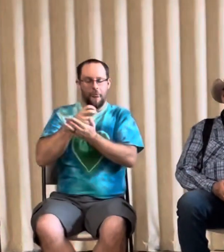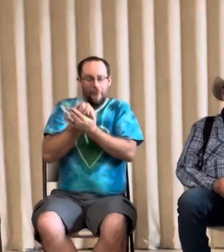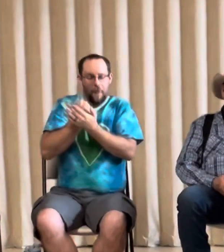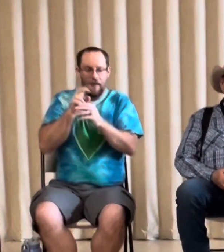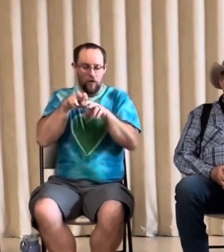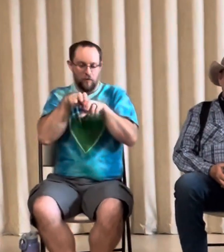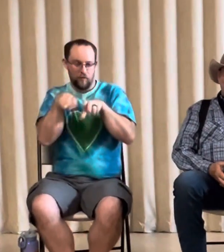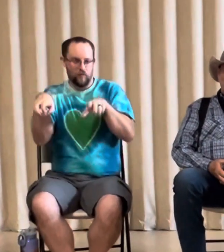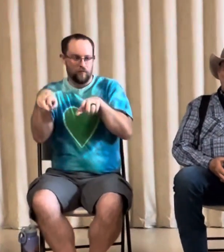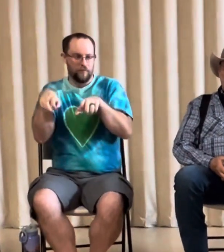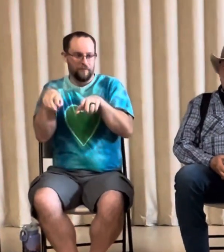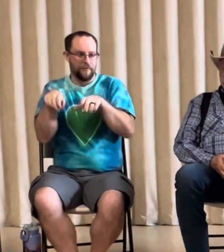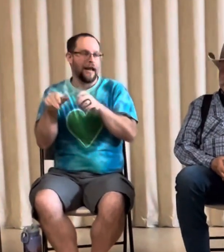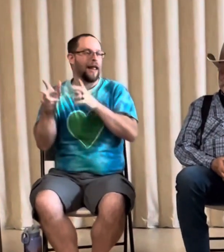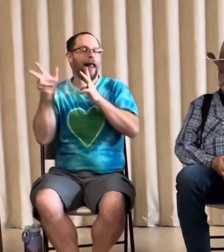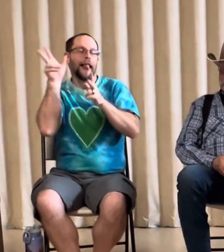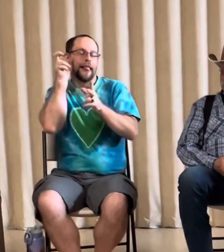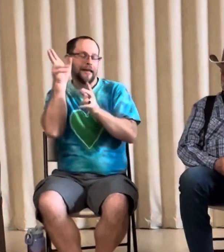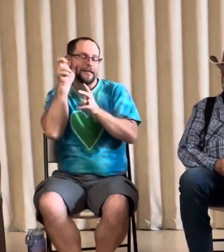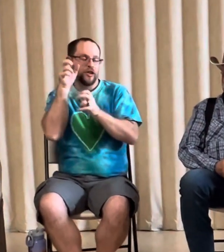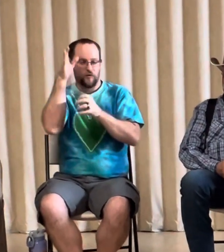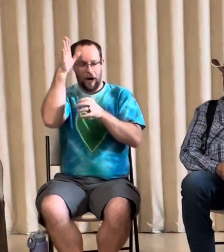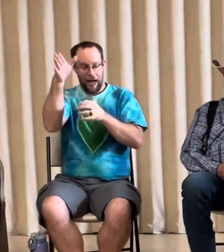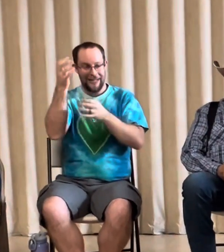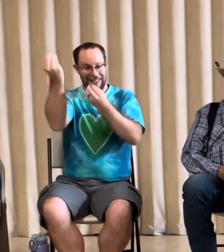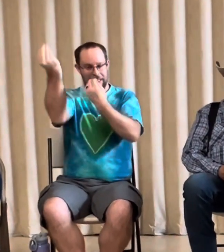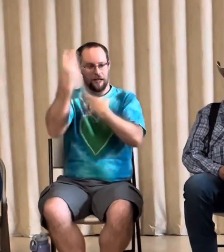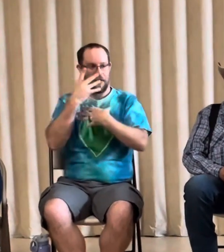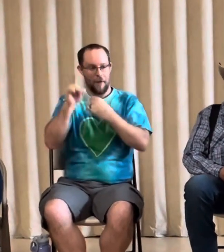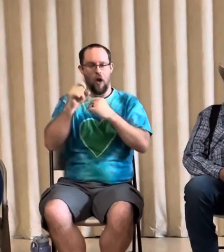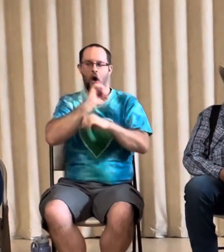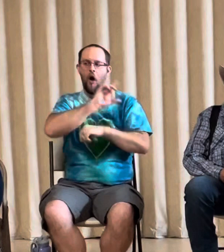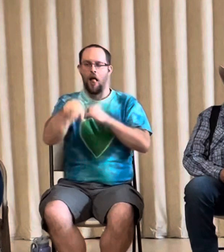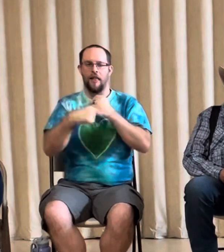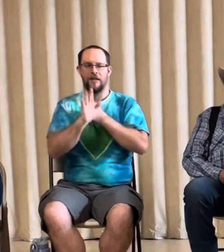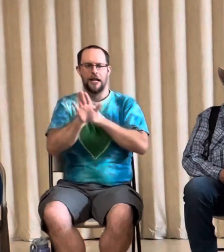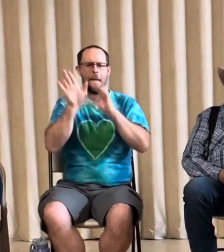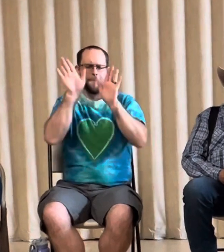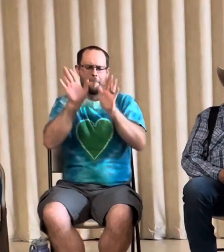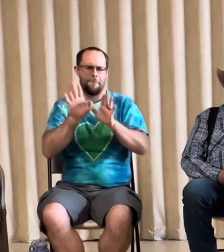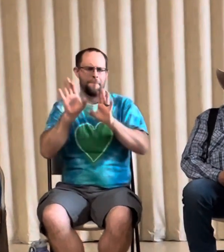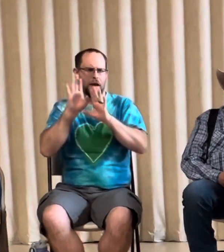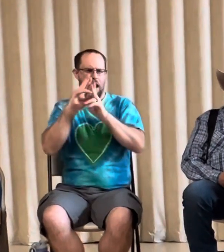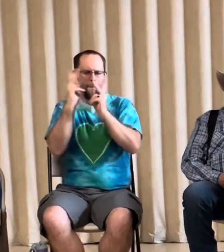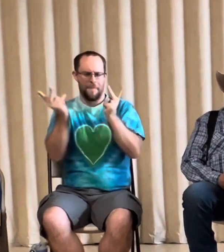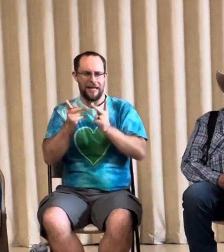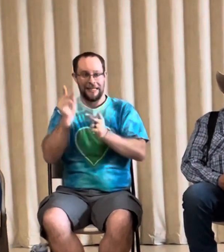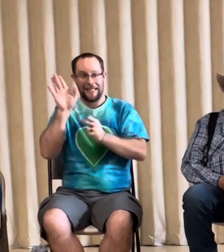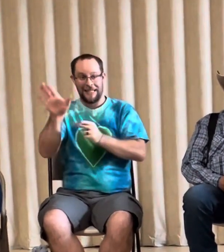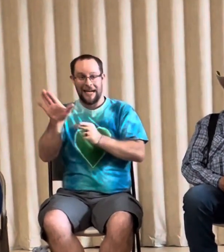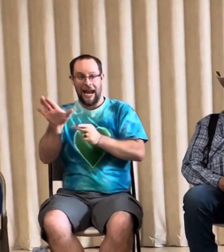sofa and listen as Grandad tells about all of the amazing places he and Gramps would explore.